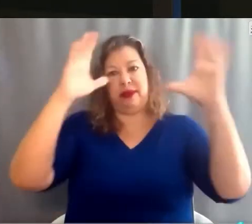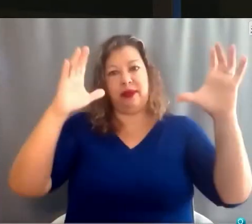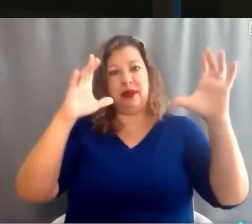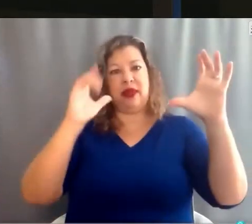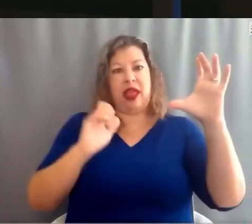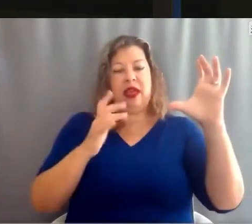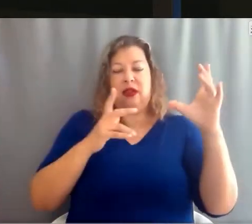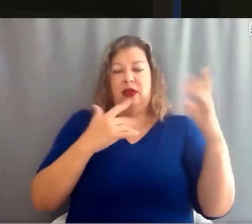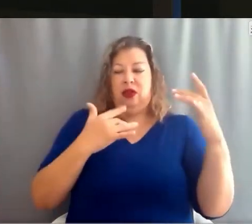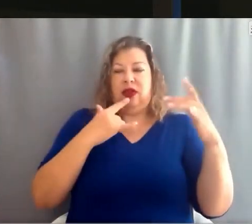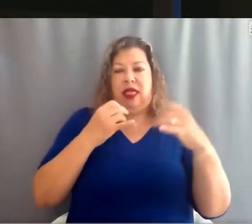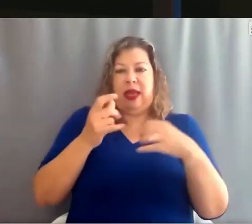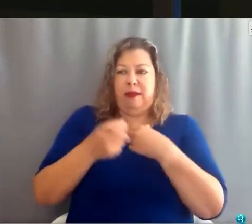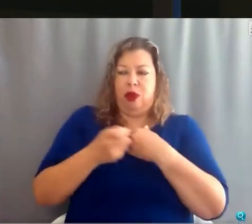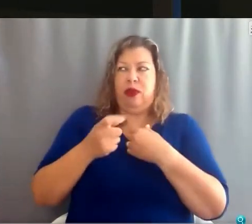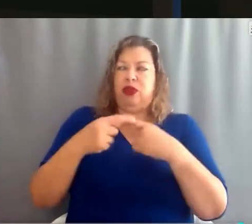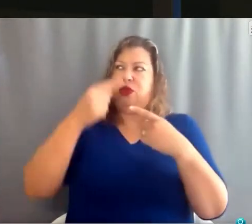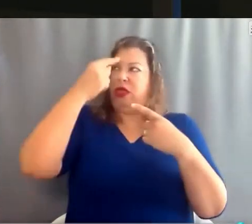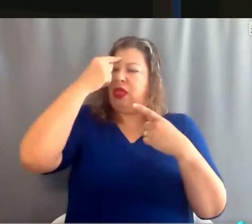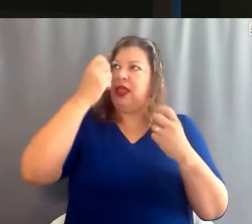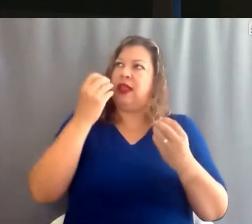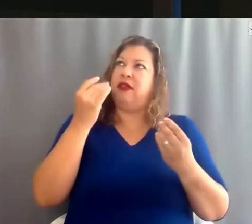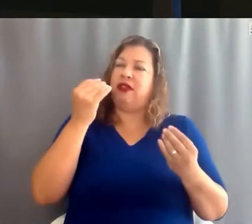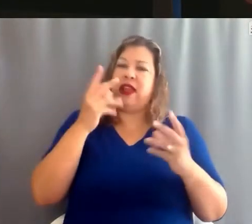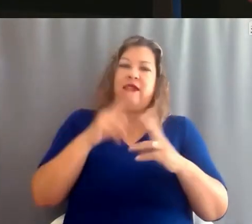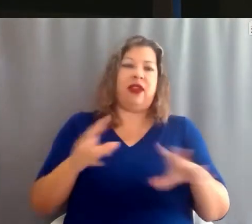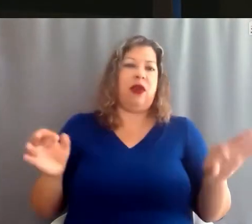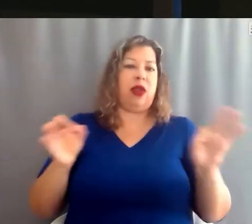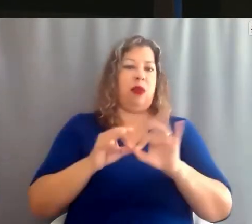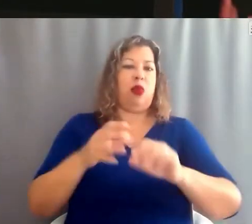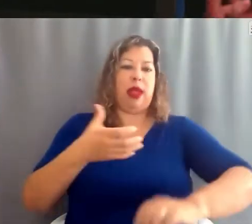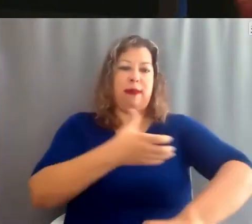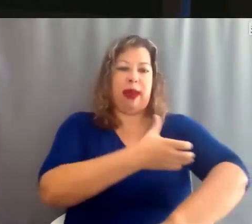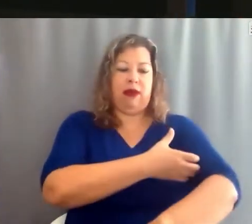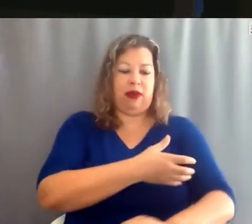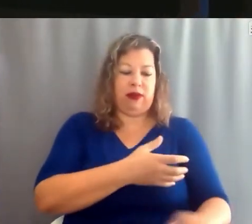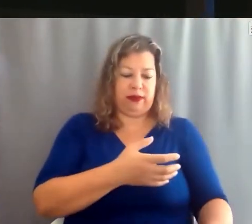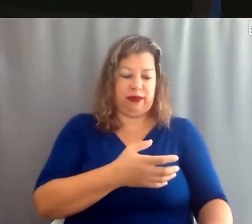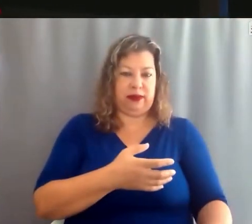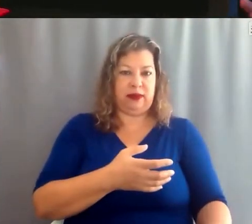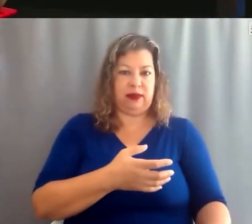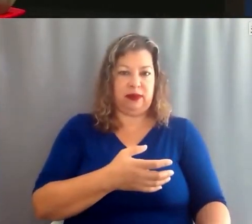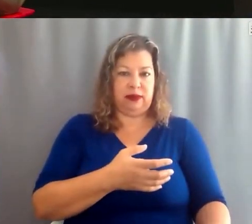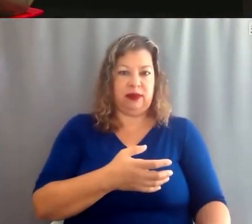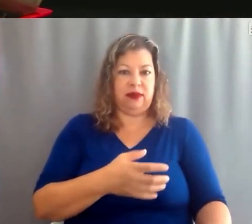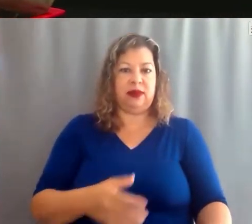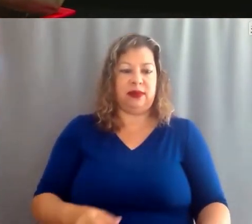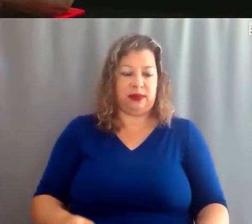I think it's super important and powerful. Yeah. Because already I'm already getting all the feels and stuff.